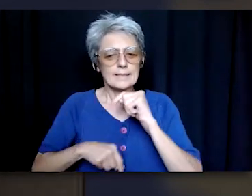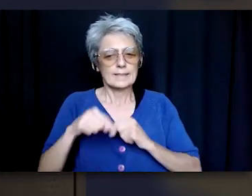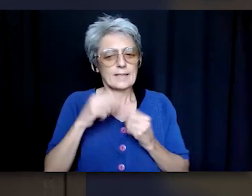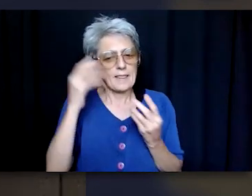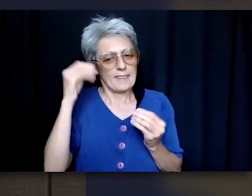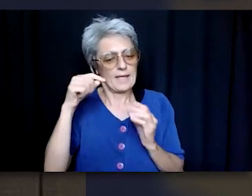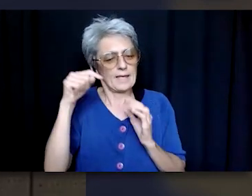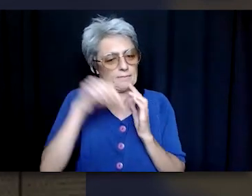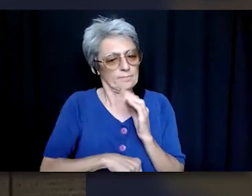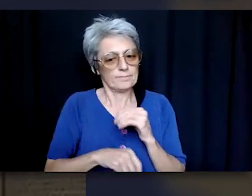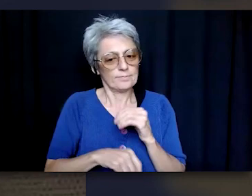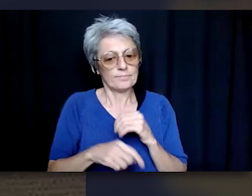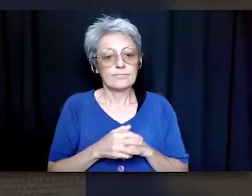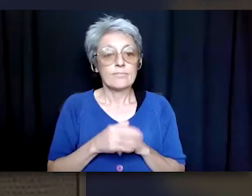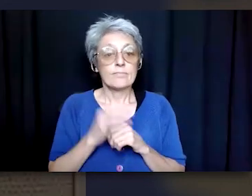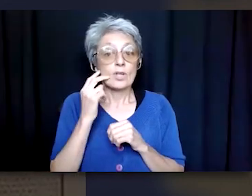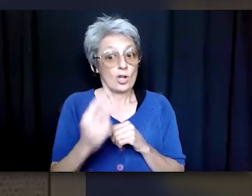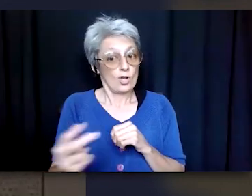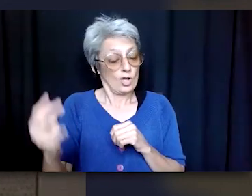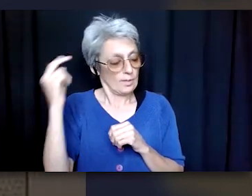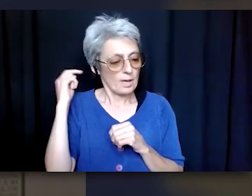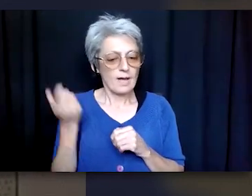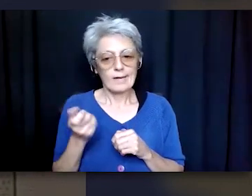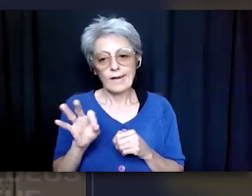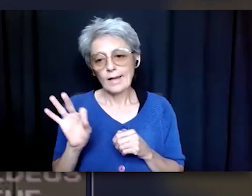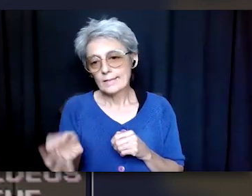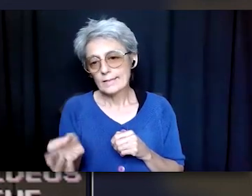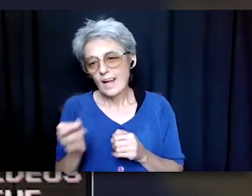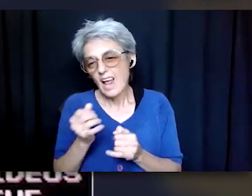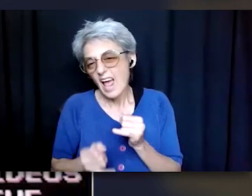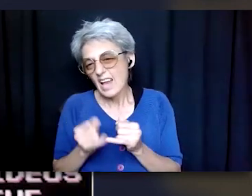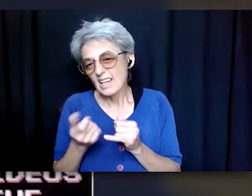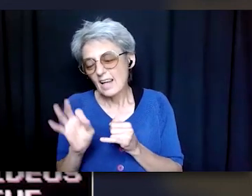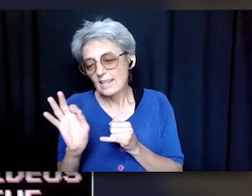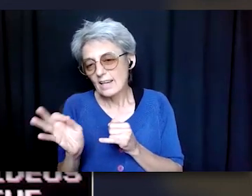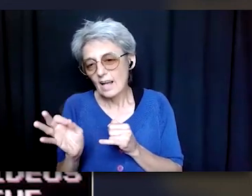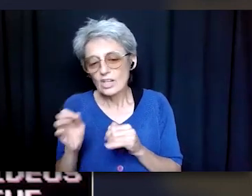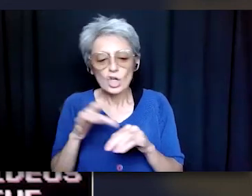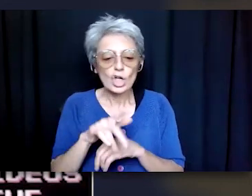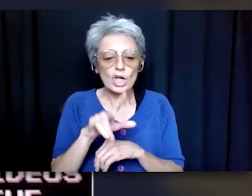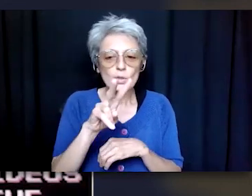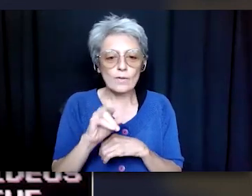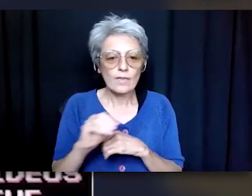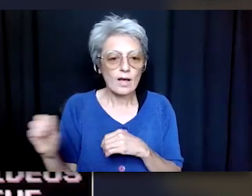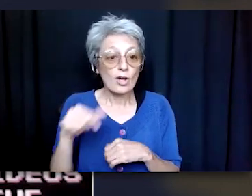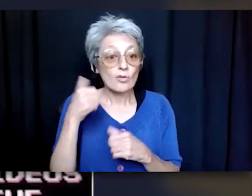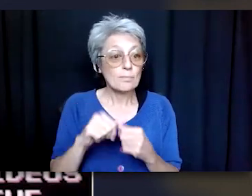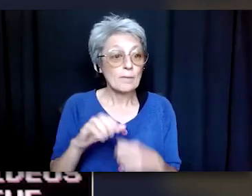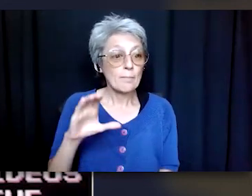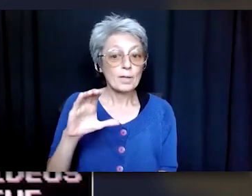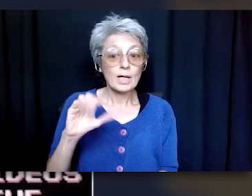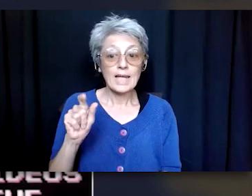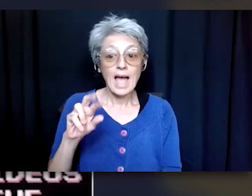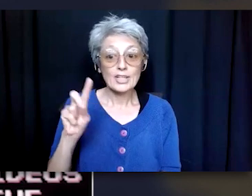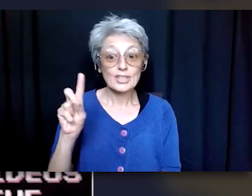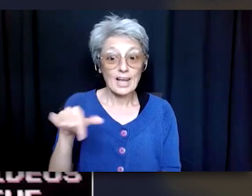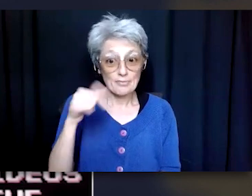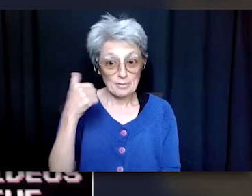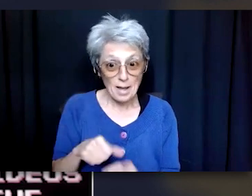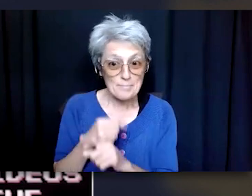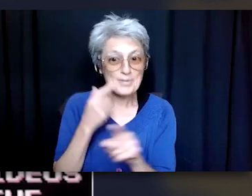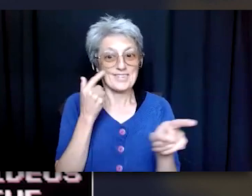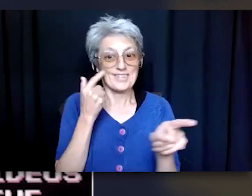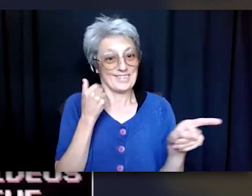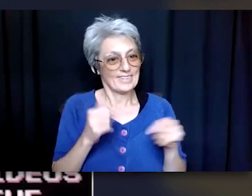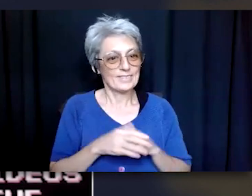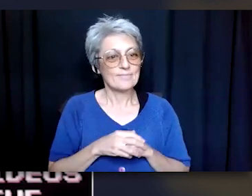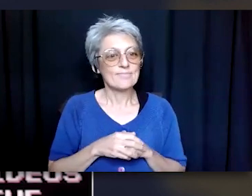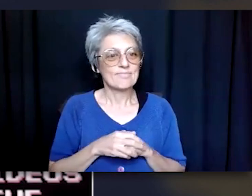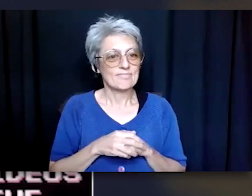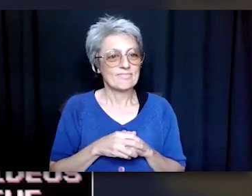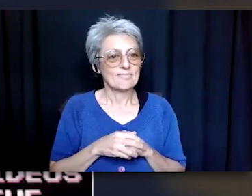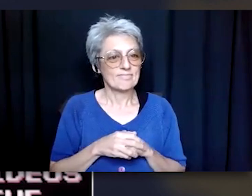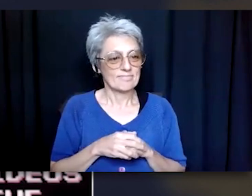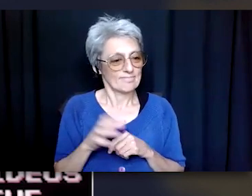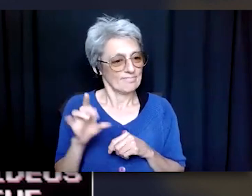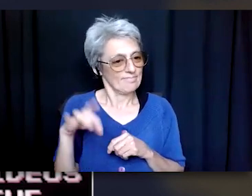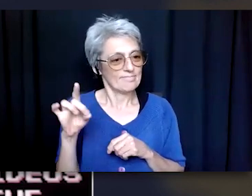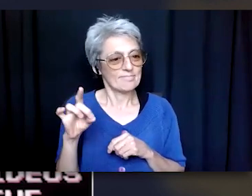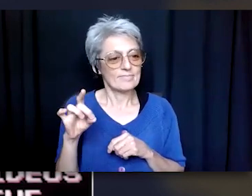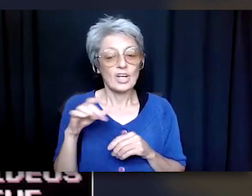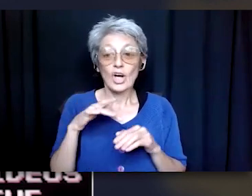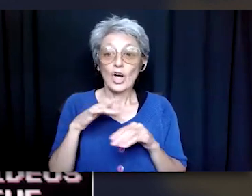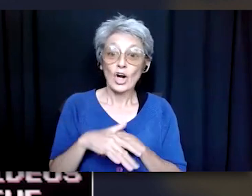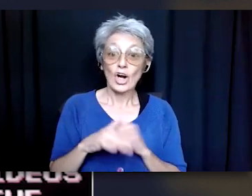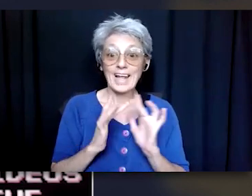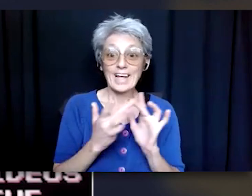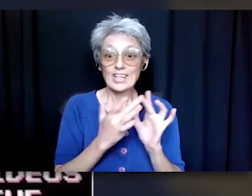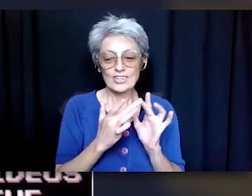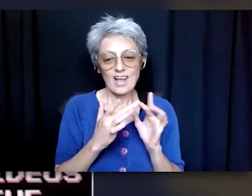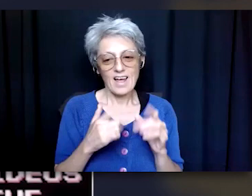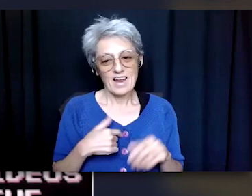early 2000s. Everybody remember Caturday? I did enjoy the early internet. How many of you